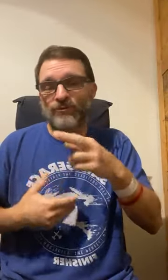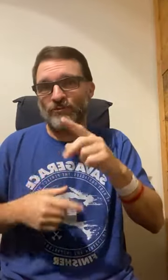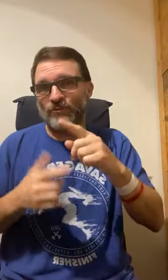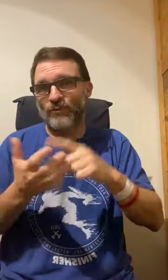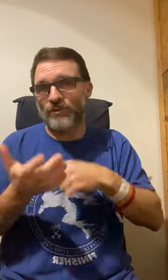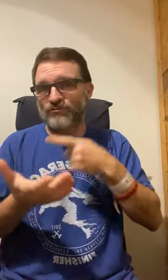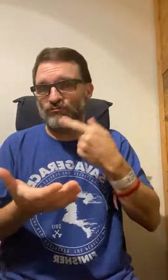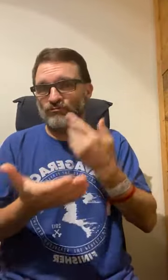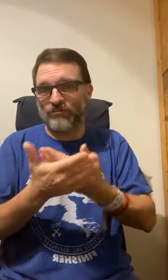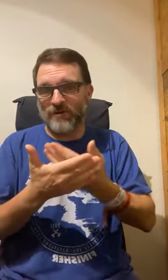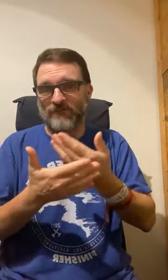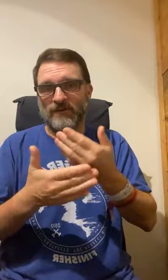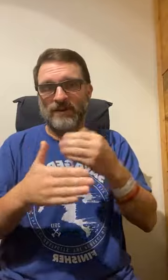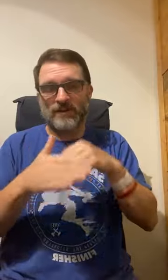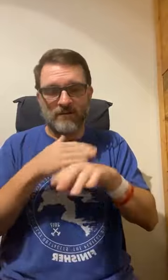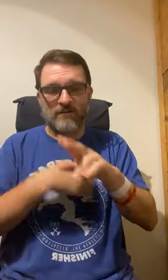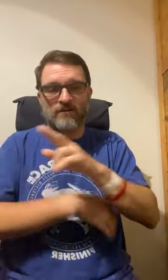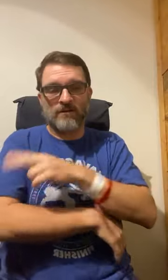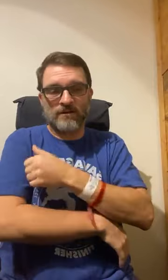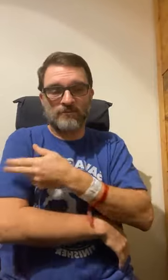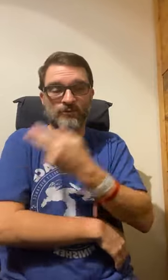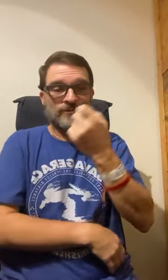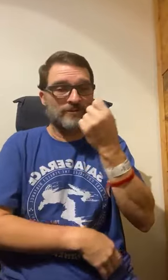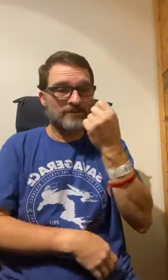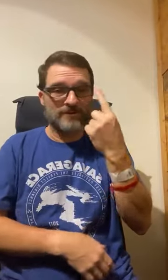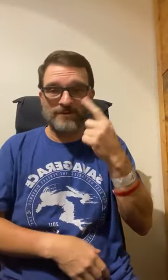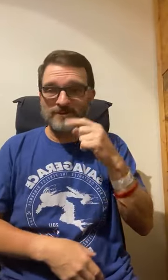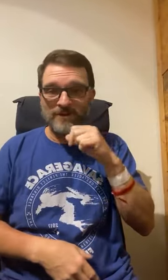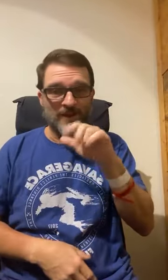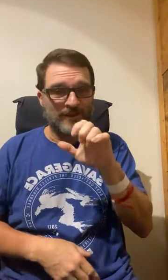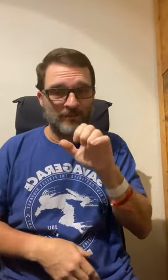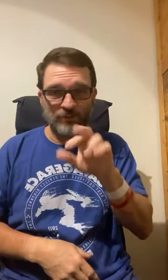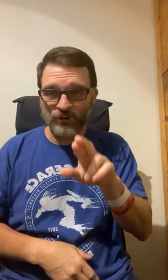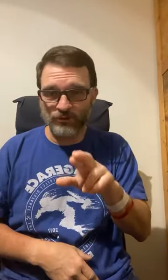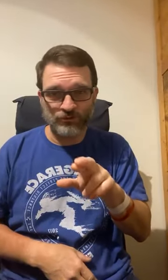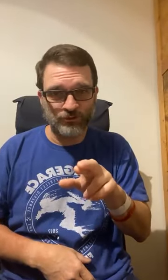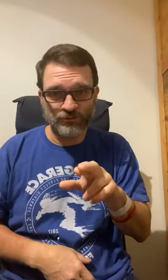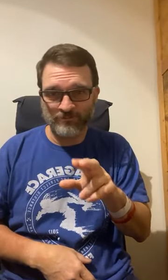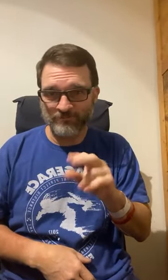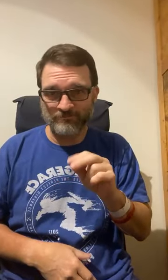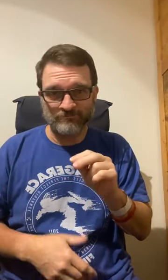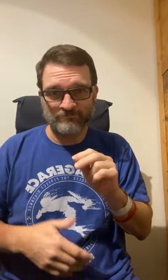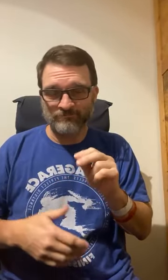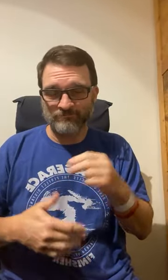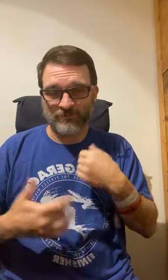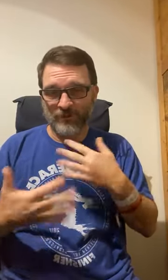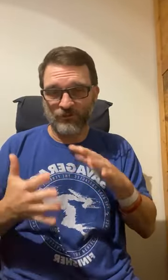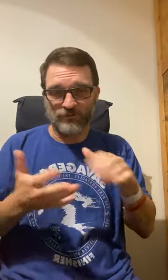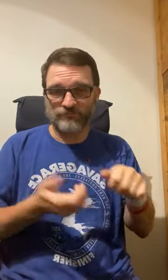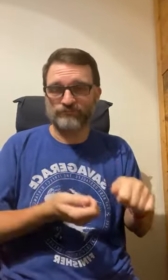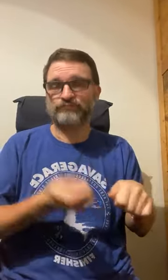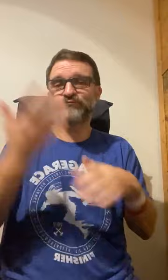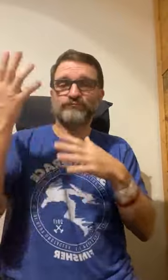I was happy to see her once she arrived into the hospital. She did not meet me in the Emergency Room.